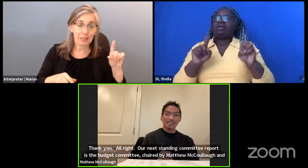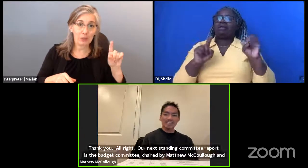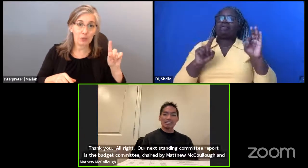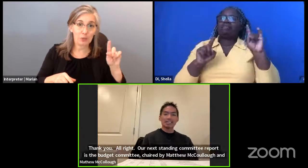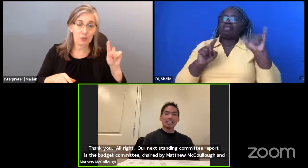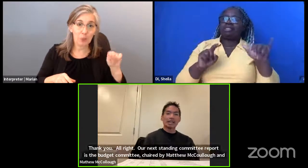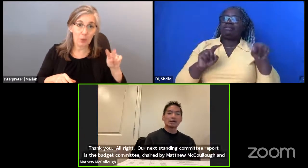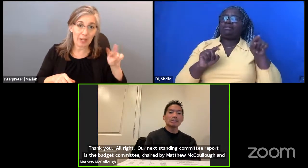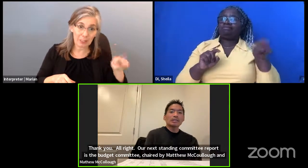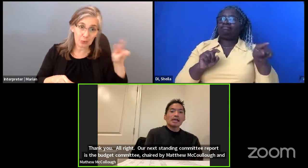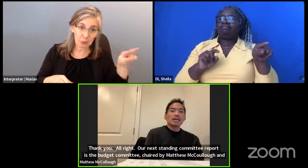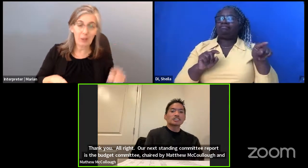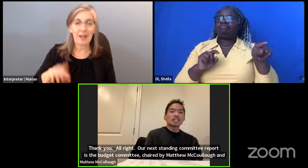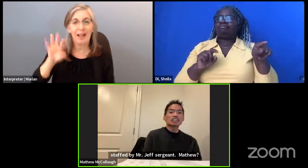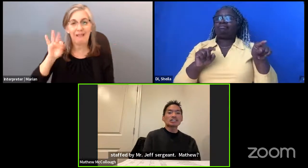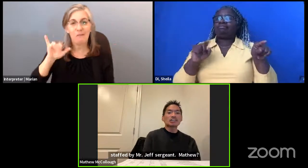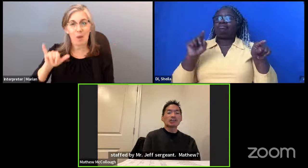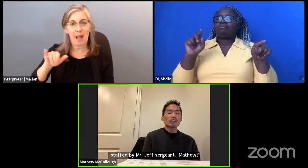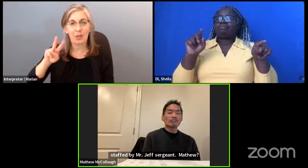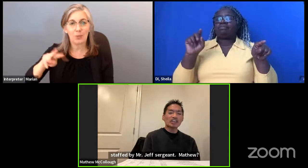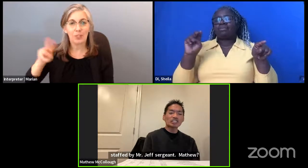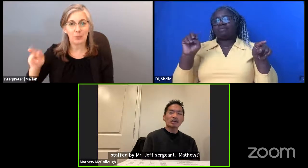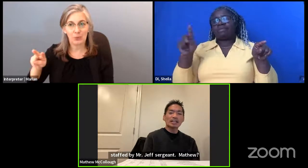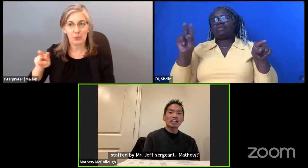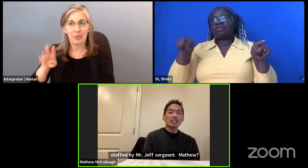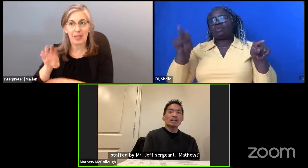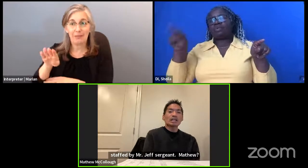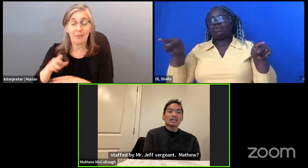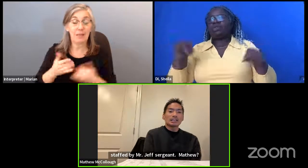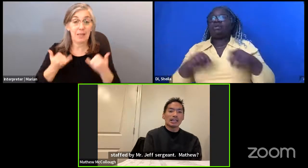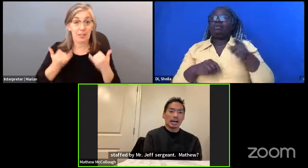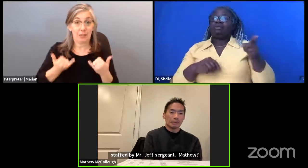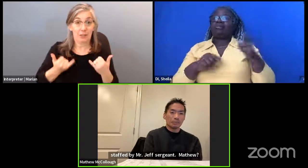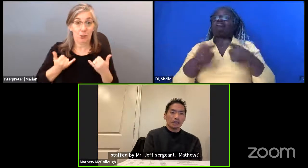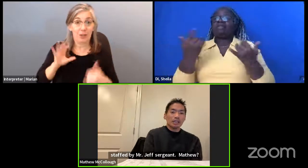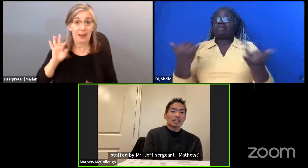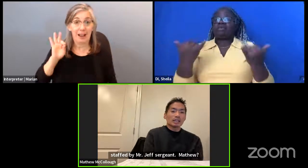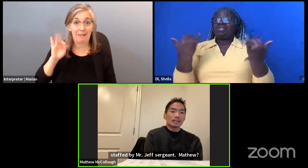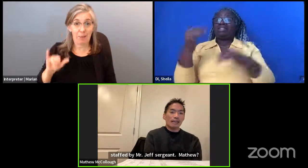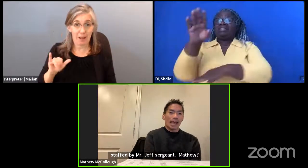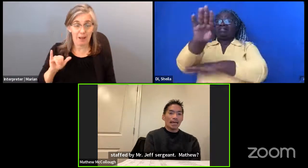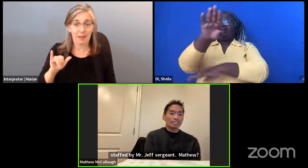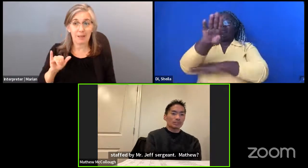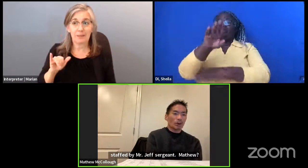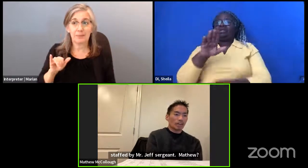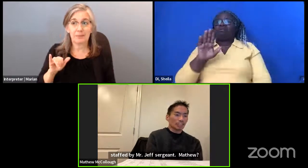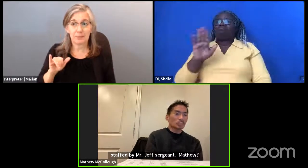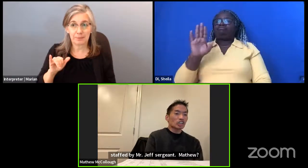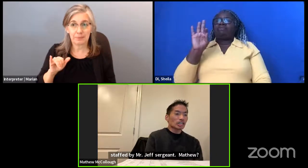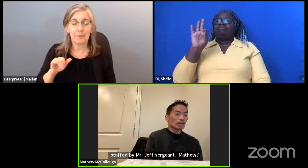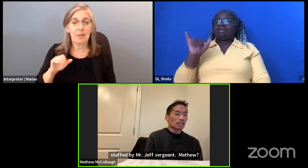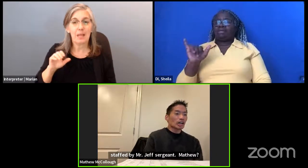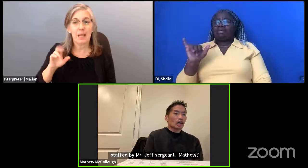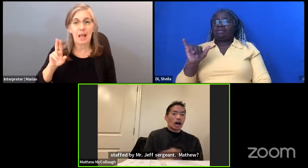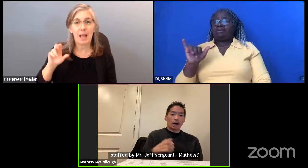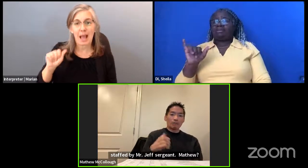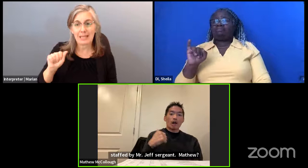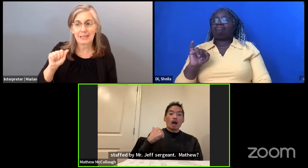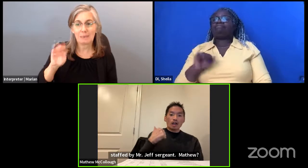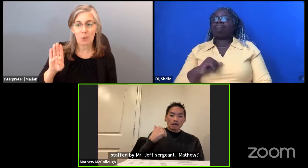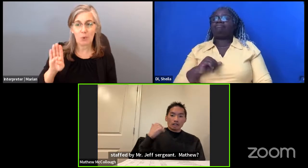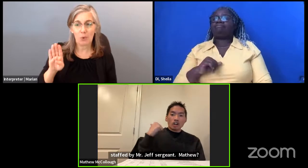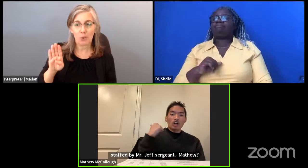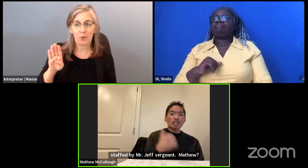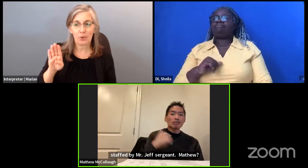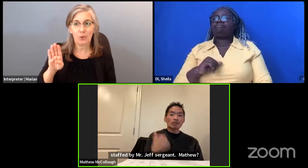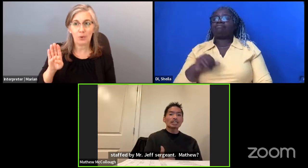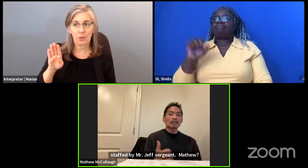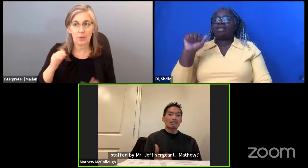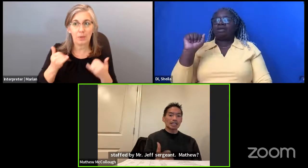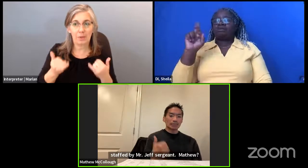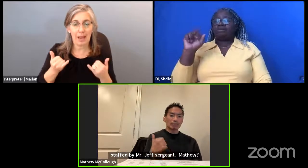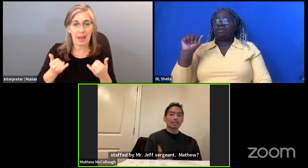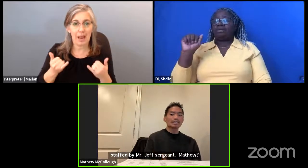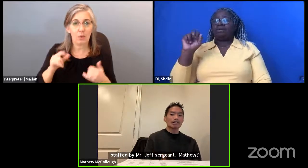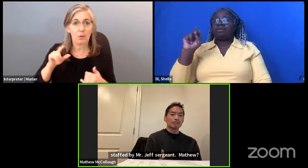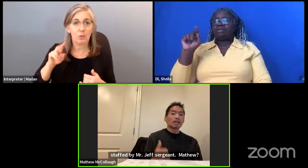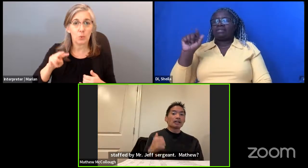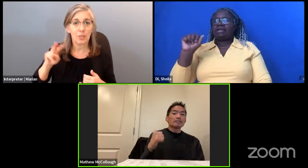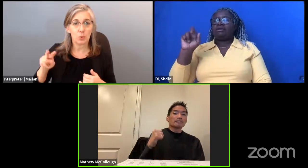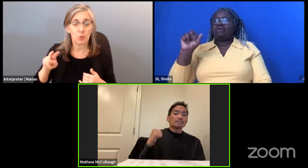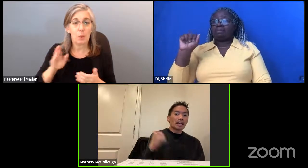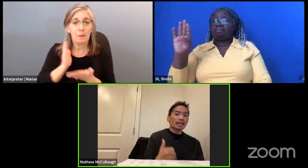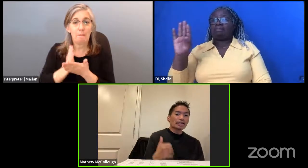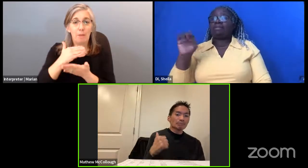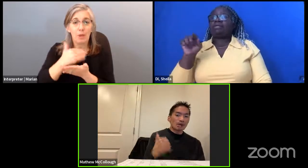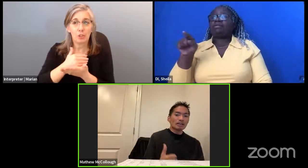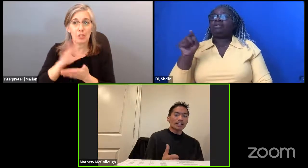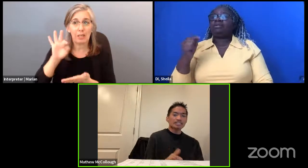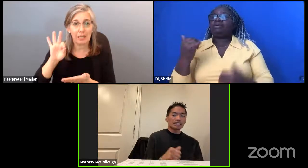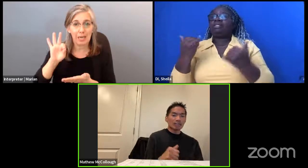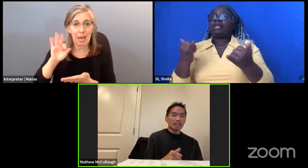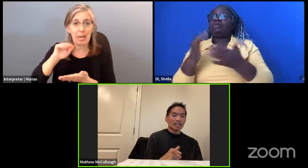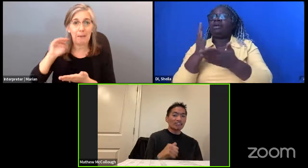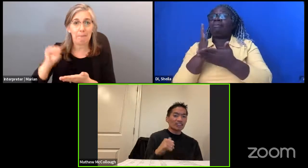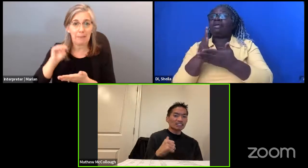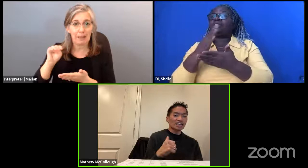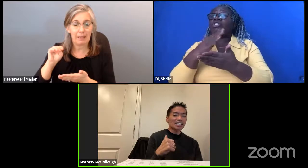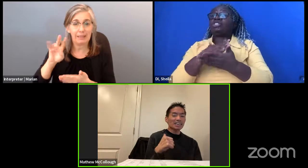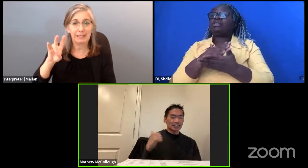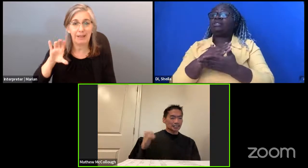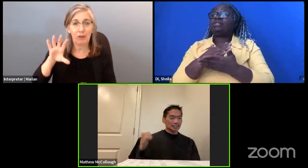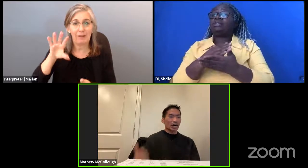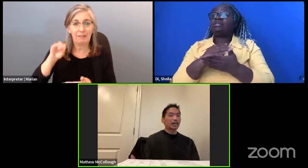In terms of the current fiscal year, the Access Board is currently working the budget of $9,758,000.